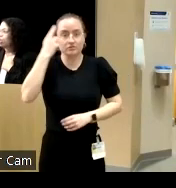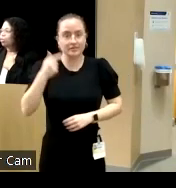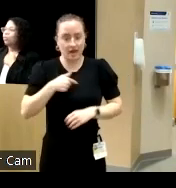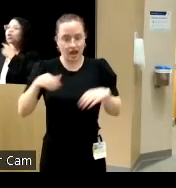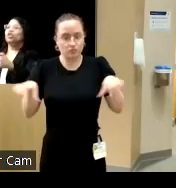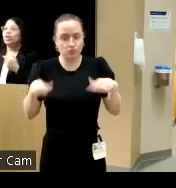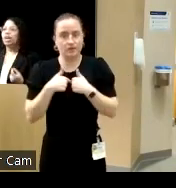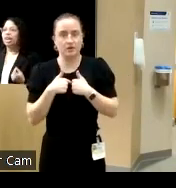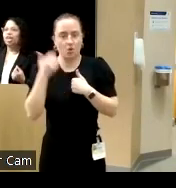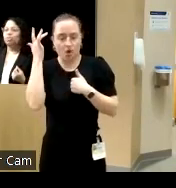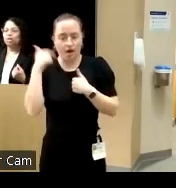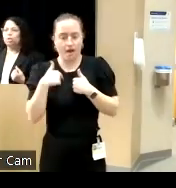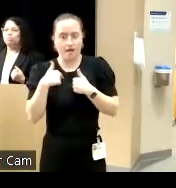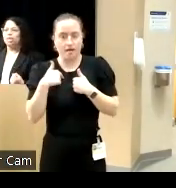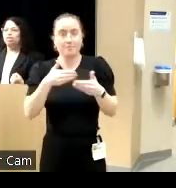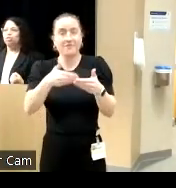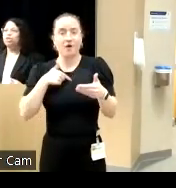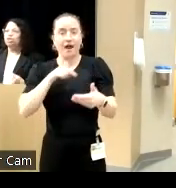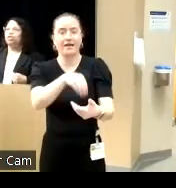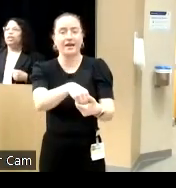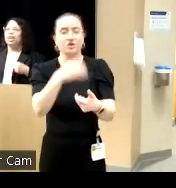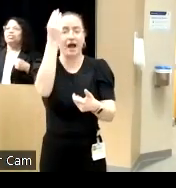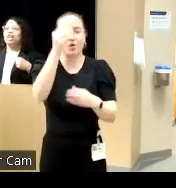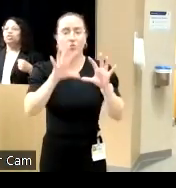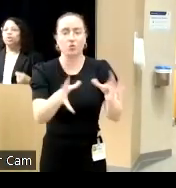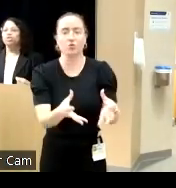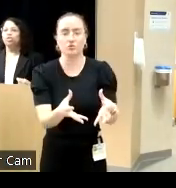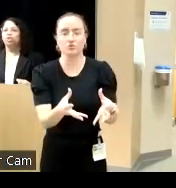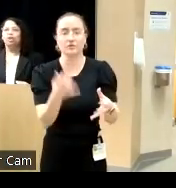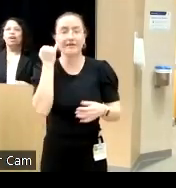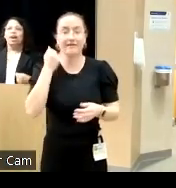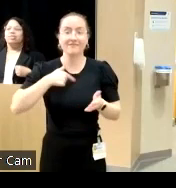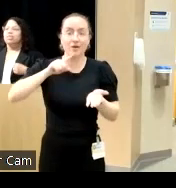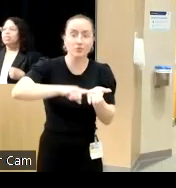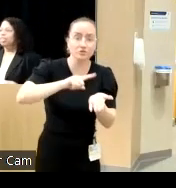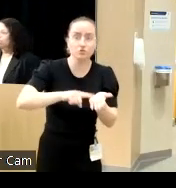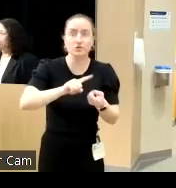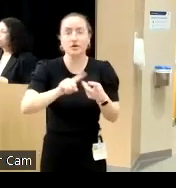before you engage with the population whether you're engaging as a researcher as a clinician